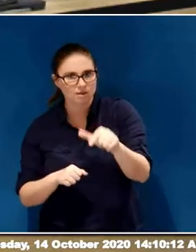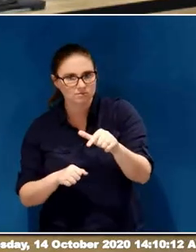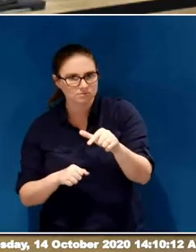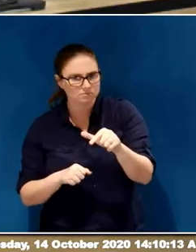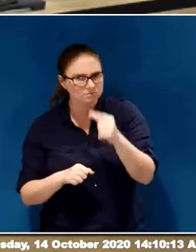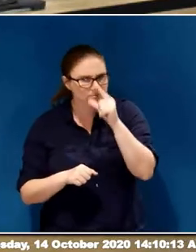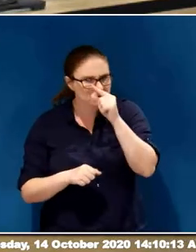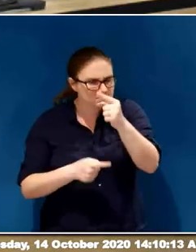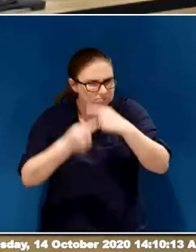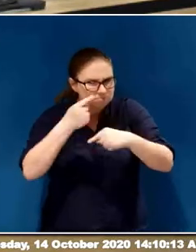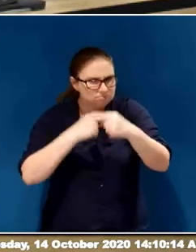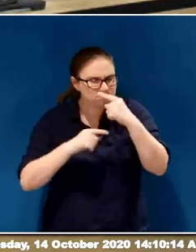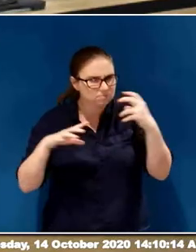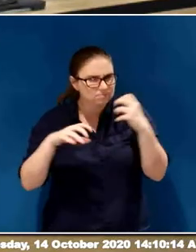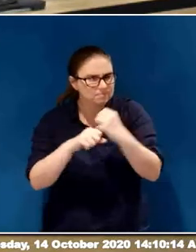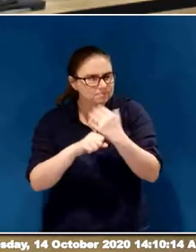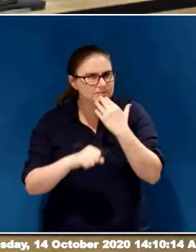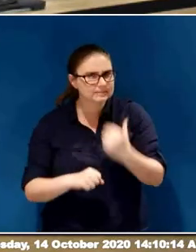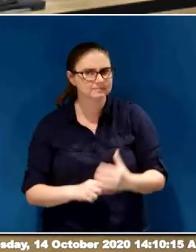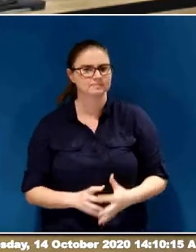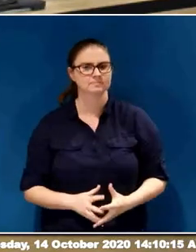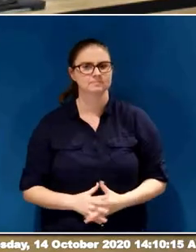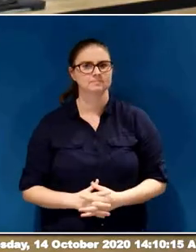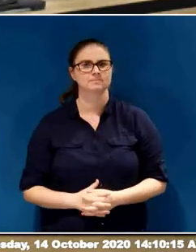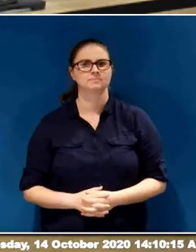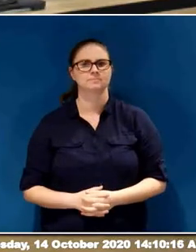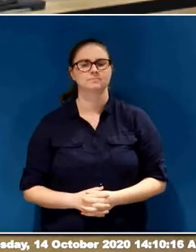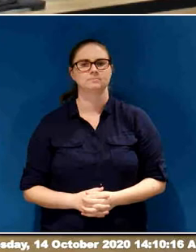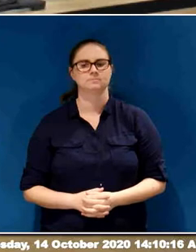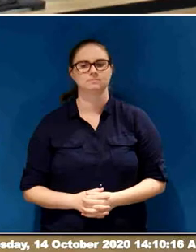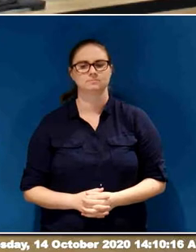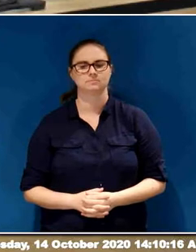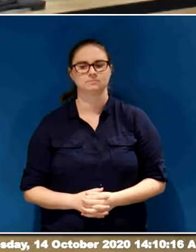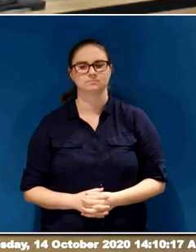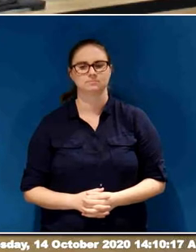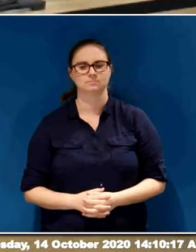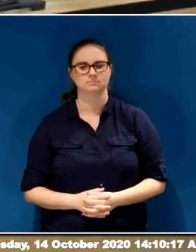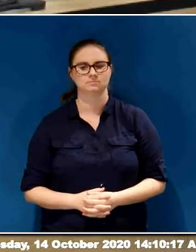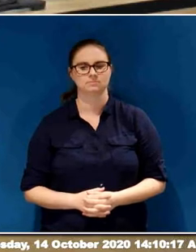DR de BRUIN: My view is that we need a nationally consistent process that